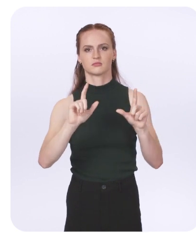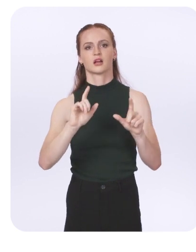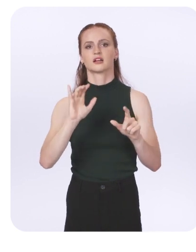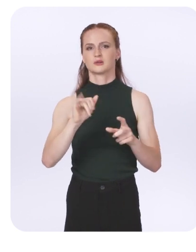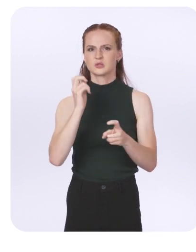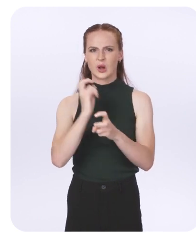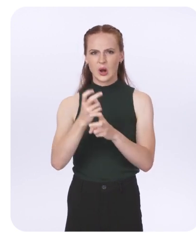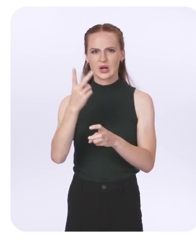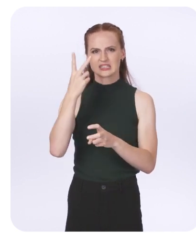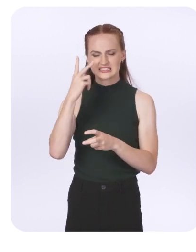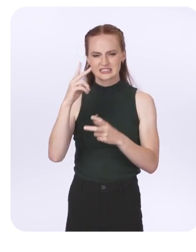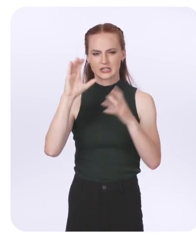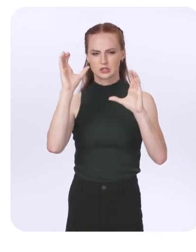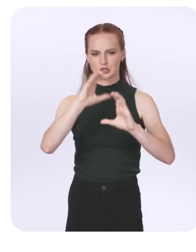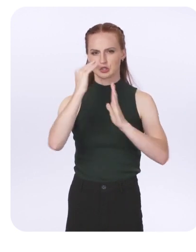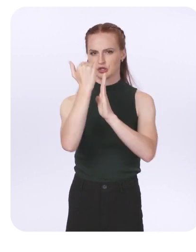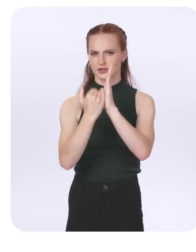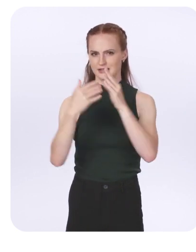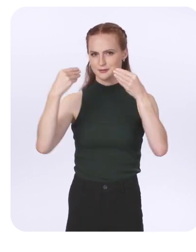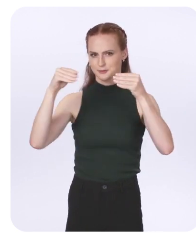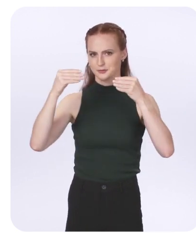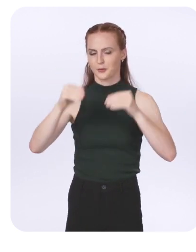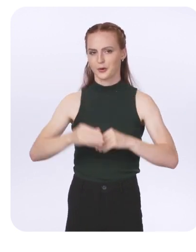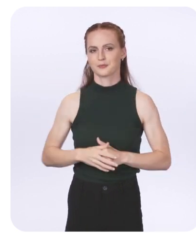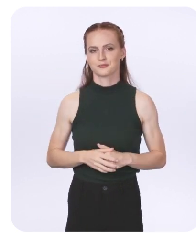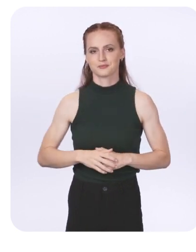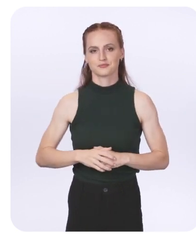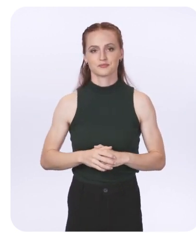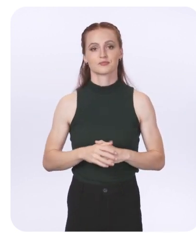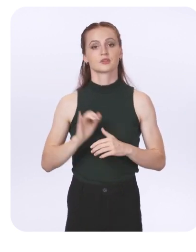But after proofing the numbers with a variation of monetization tools,